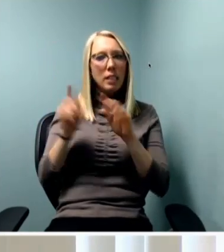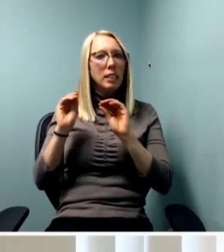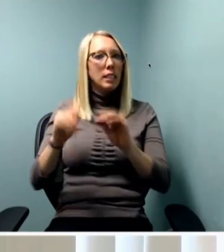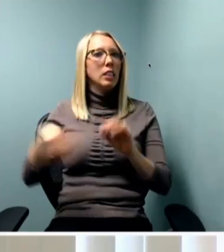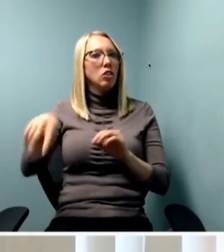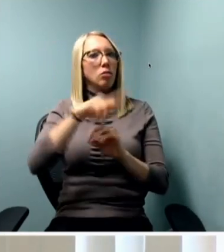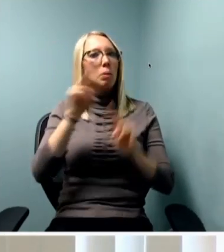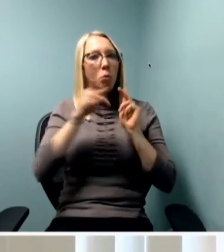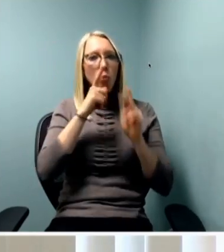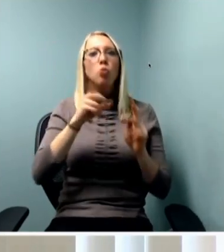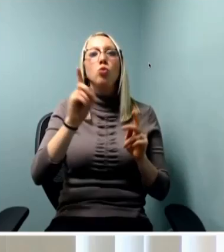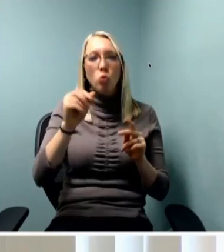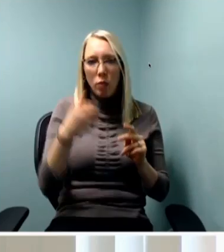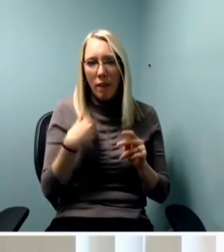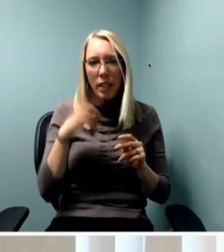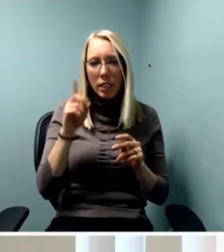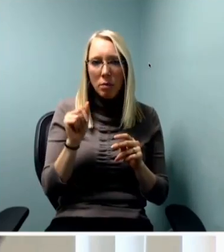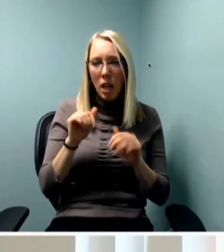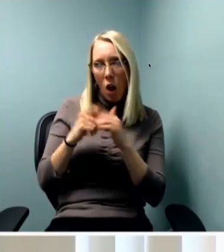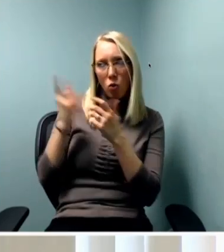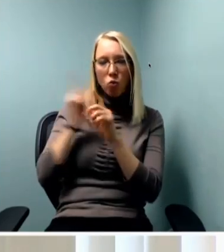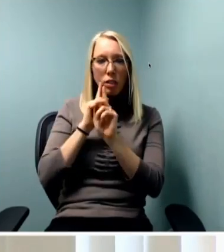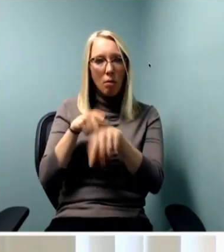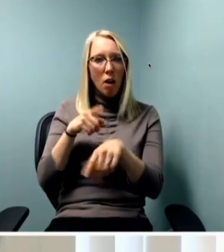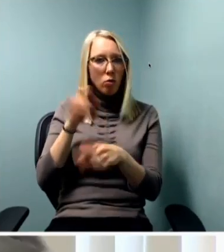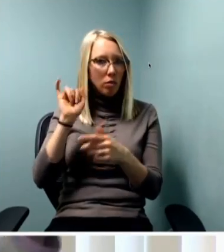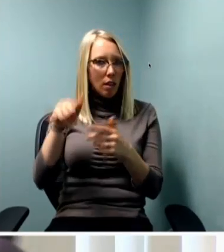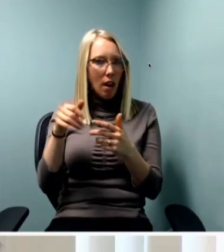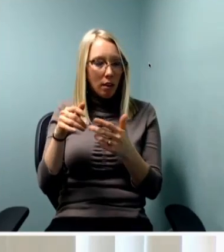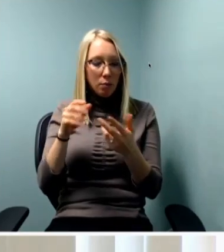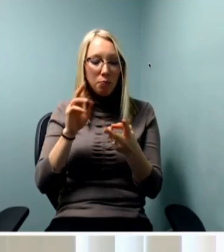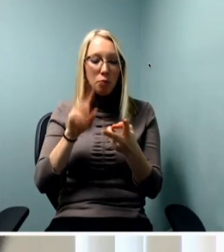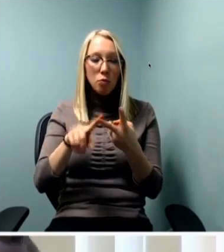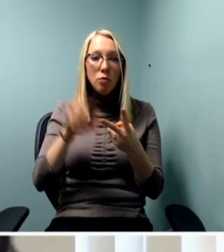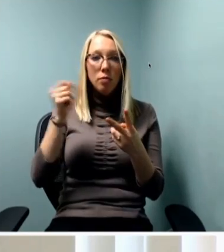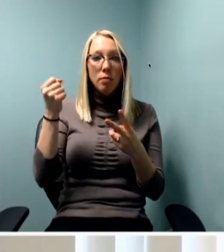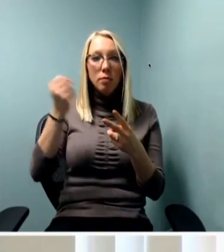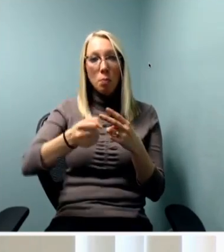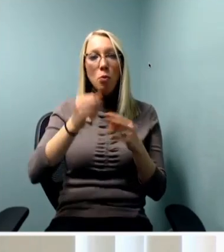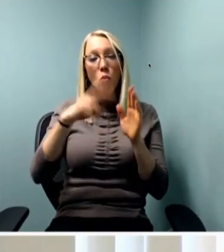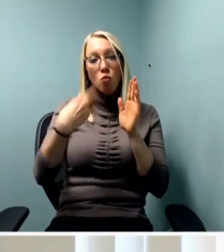What's your response to casting in film, theatre, stage,